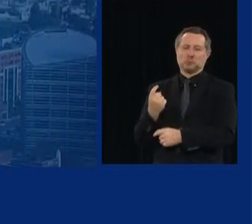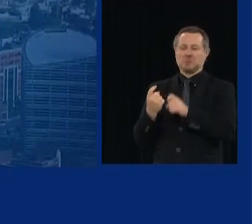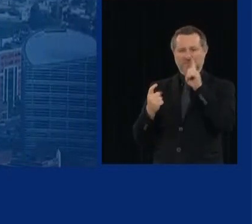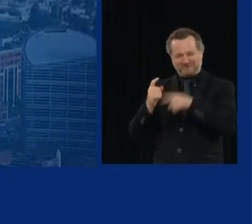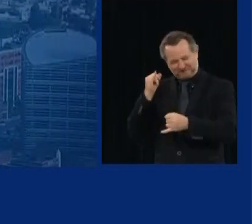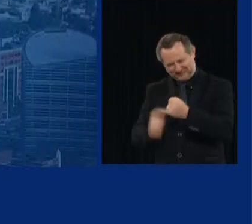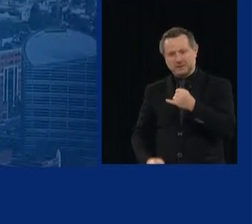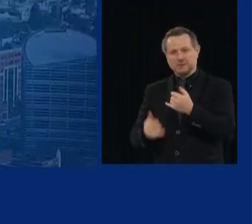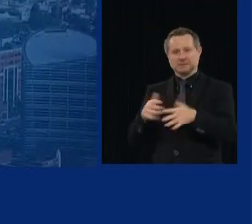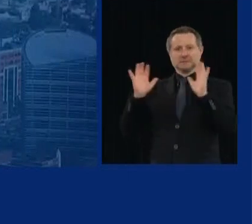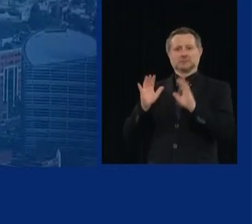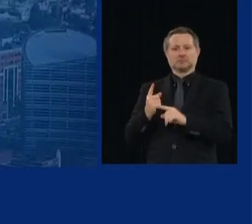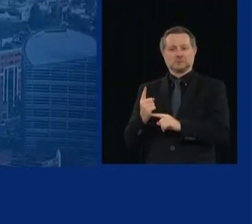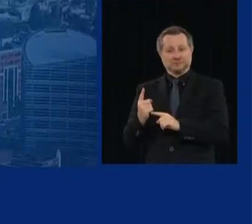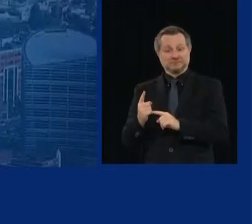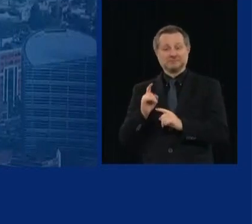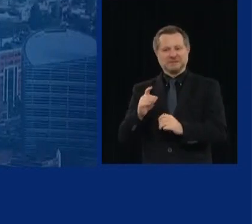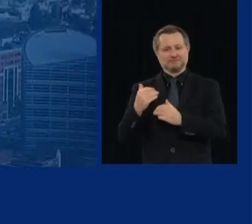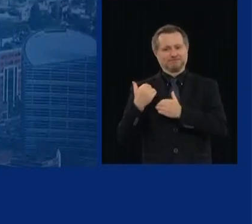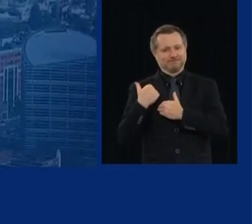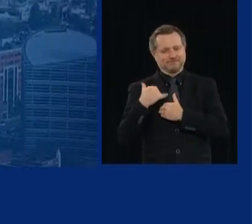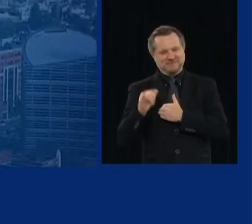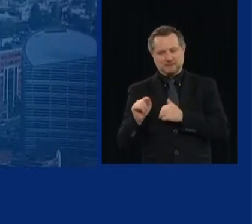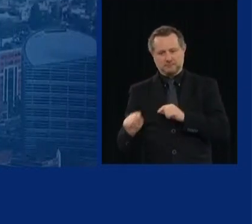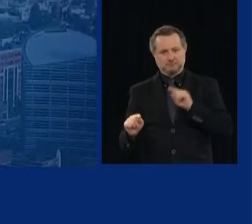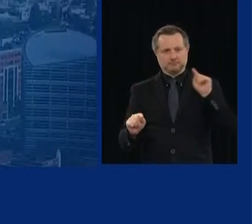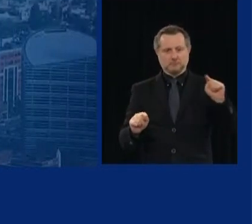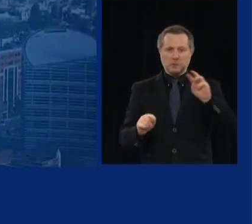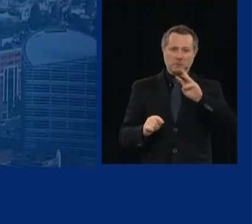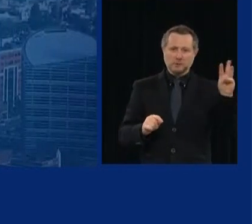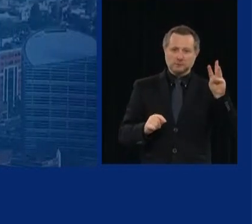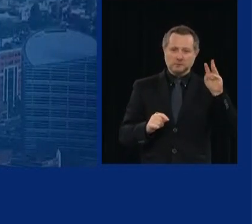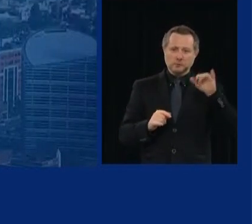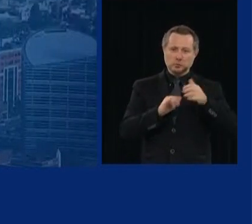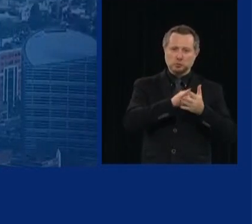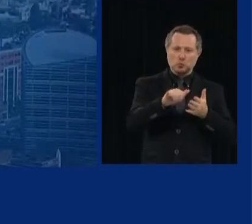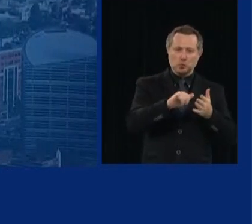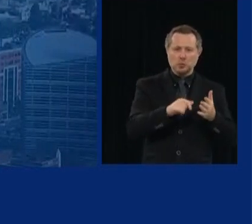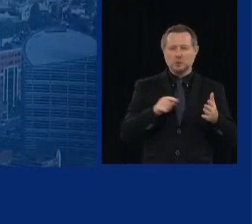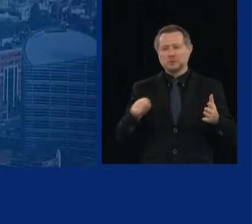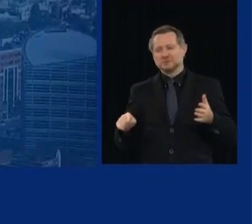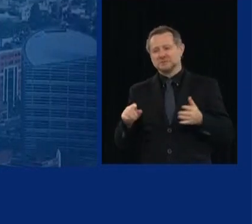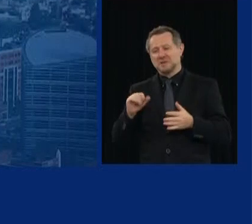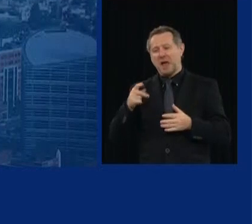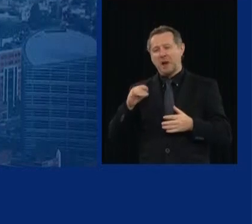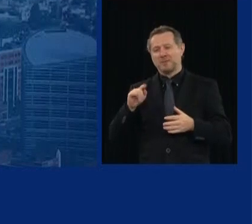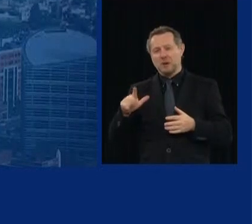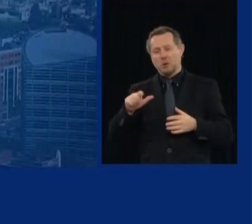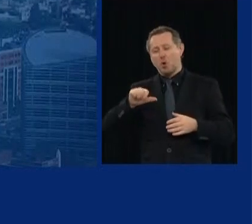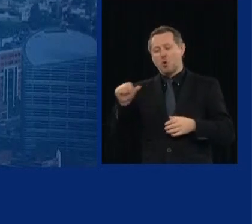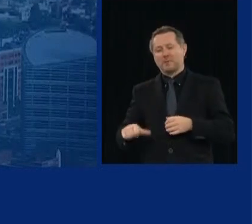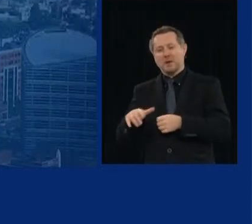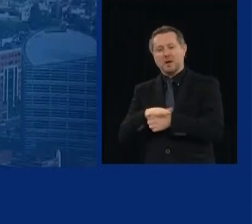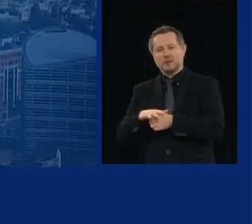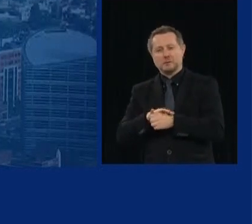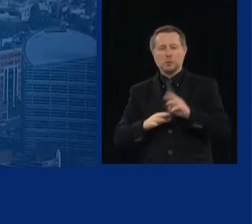PEOPLE WHO ARE PREPARED TO DO TRACING AND THAT IS A PURE